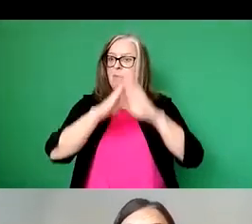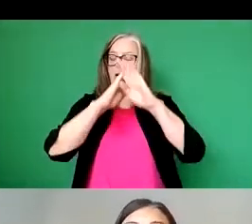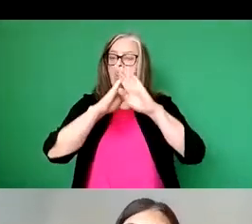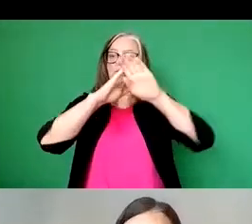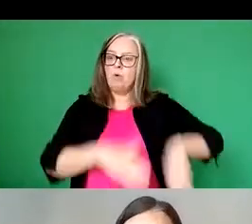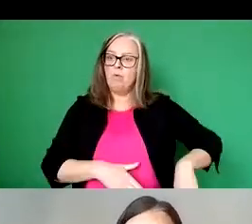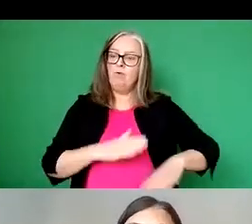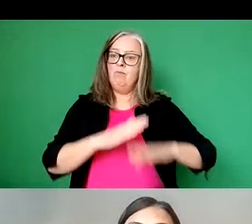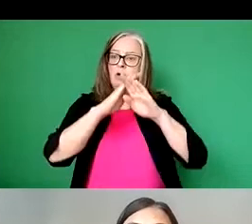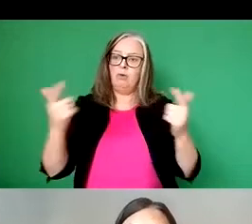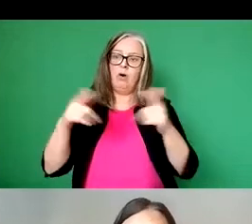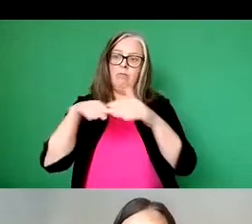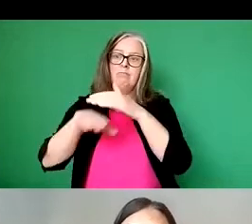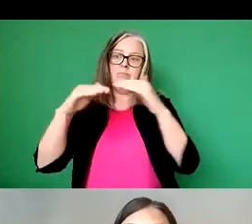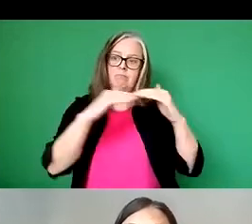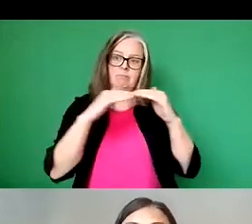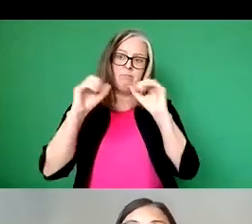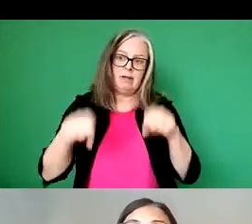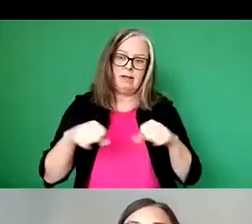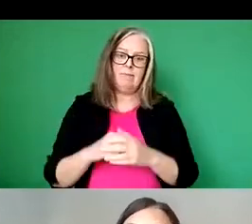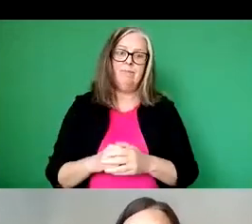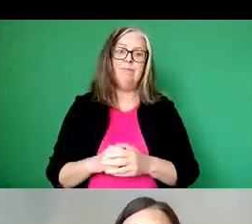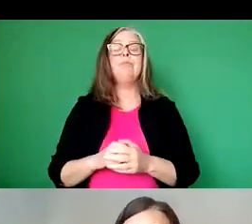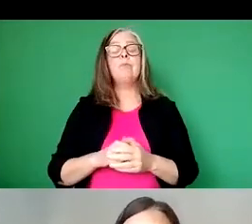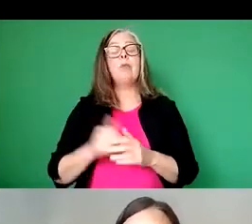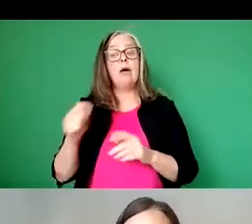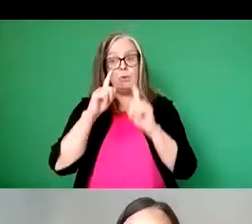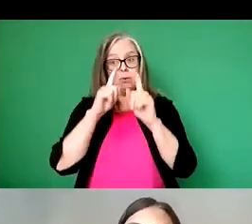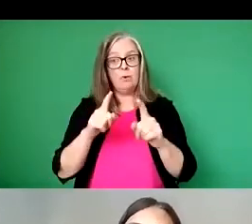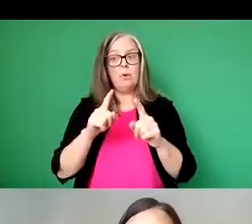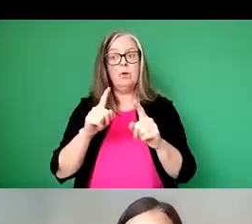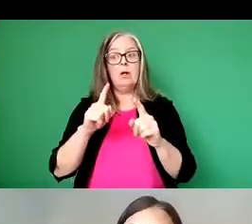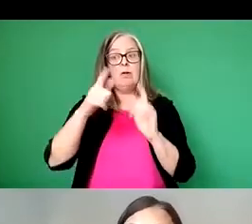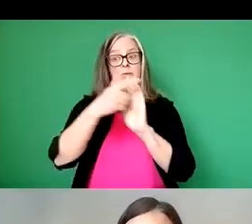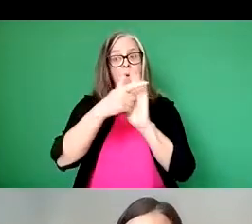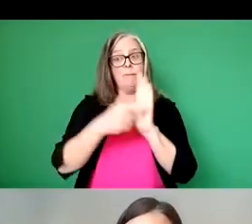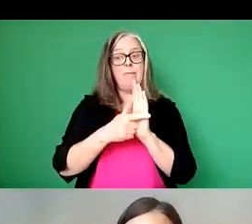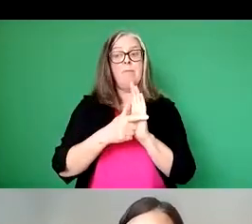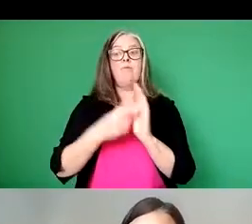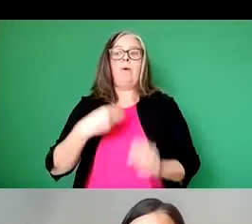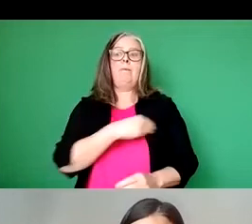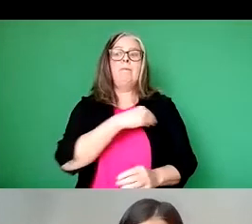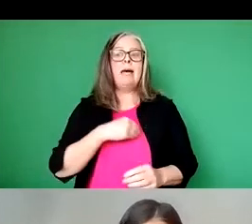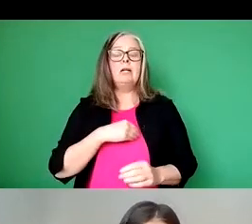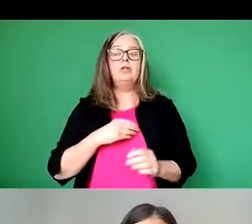another goal of the legislation is for manitoba to make significant progress towards achieving